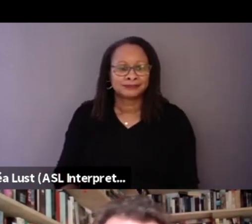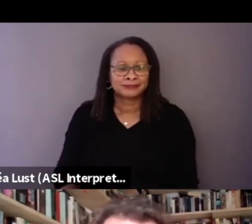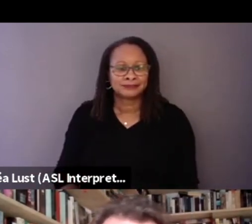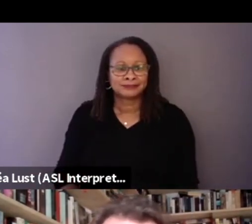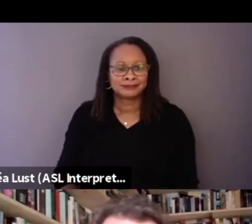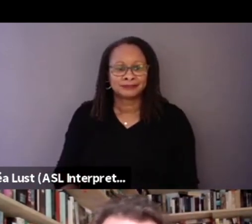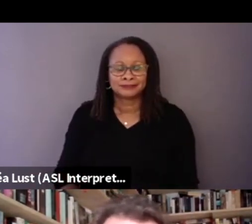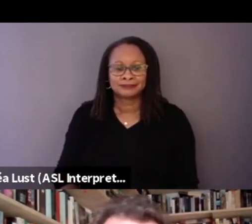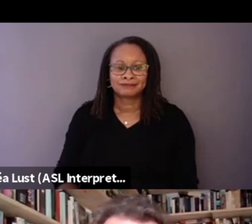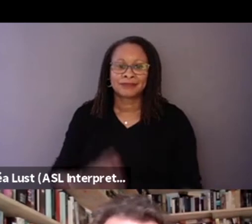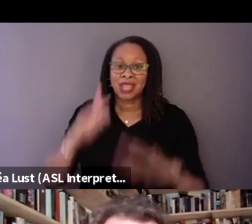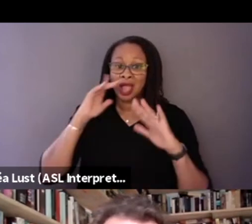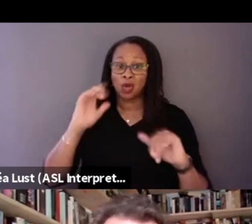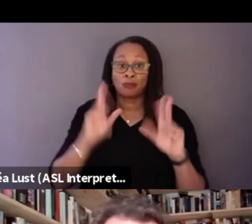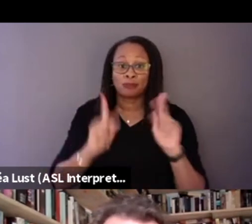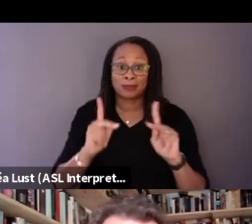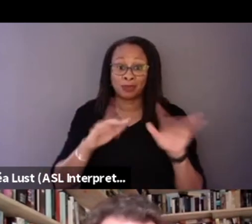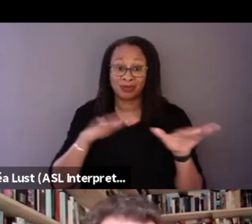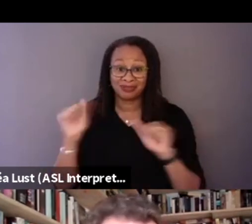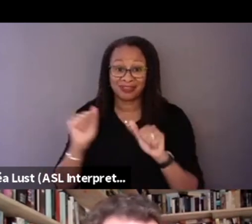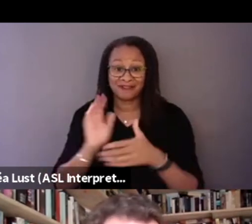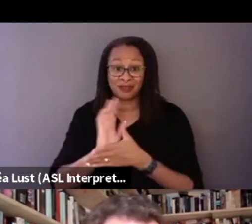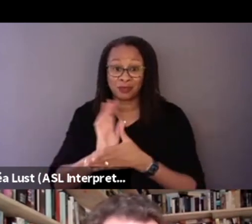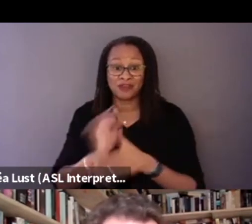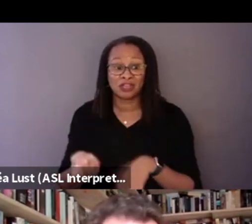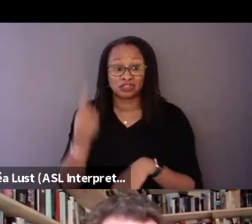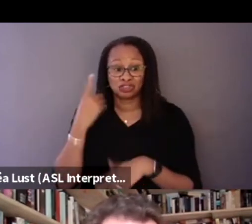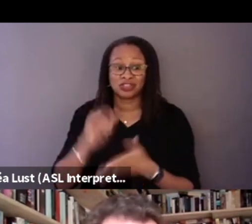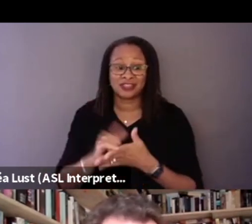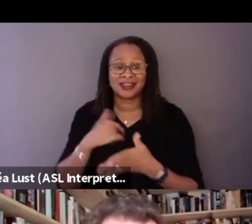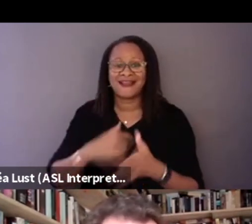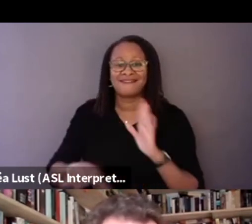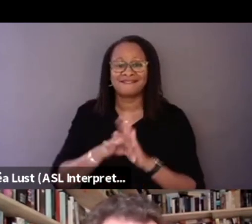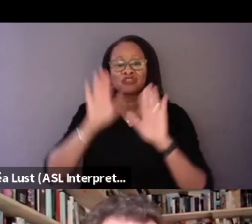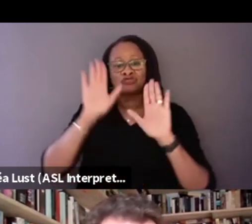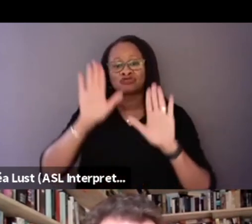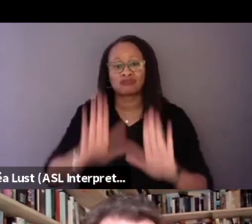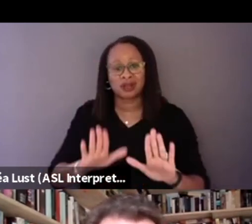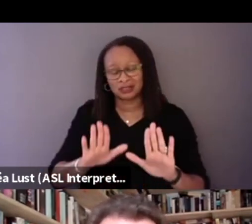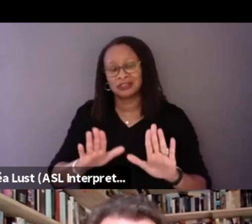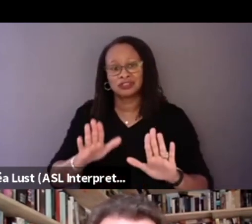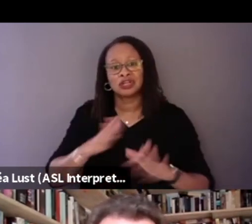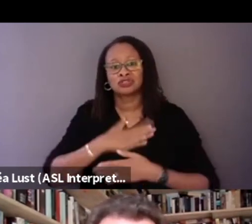I hope people come away from the movie understanding that I've found great joy and meaning in the struggle for justice,